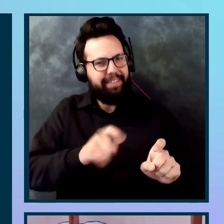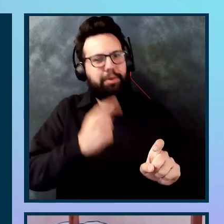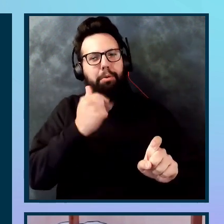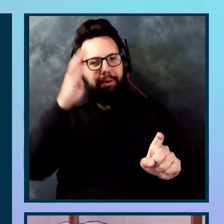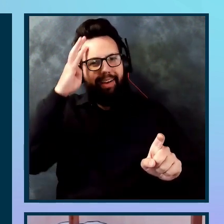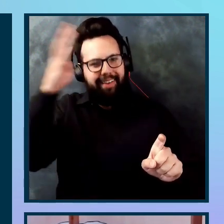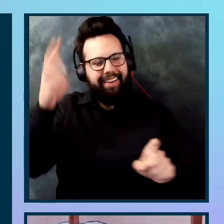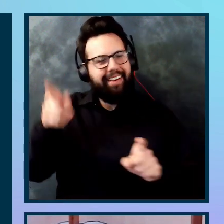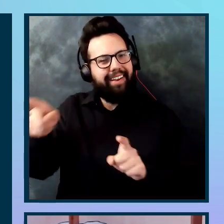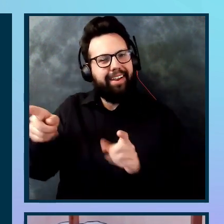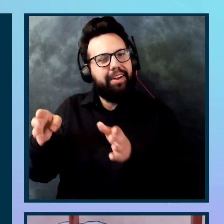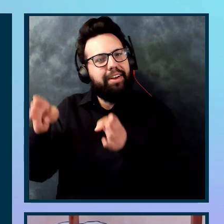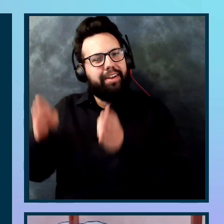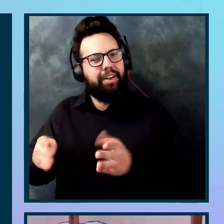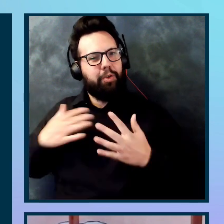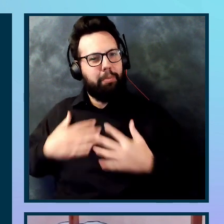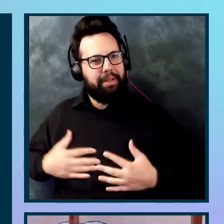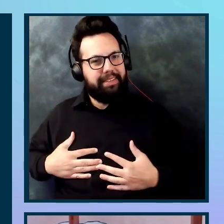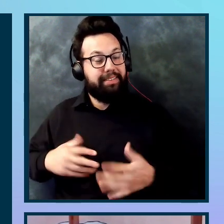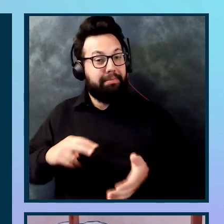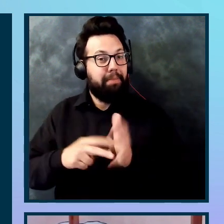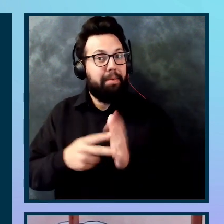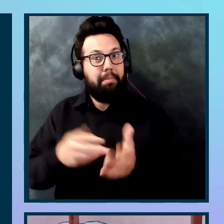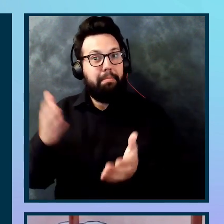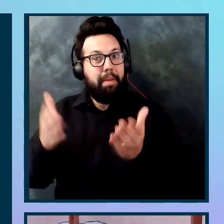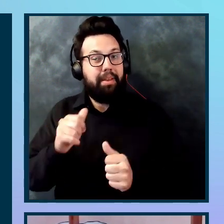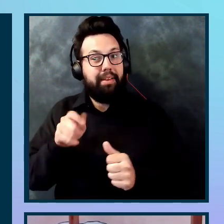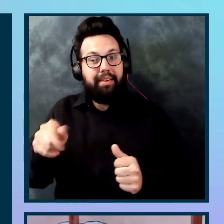like not configure it well, like they might only test it on the initial page,